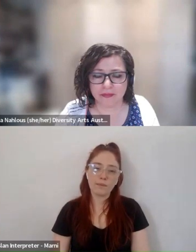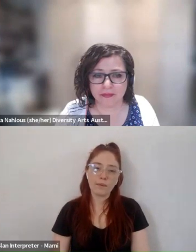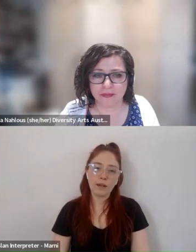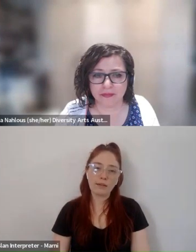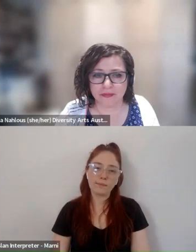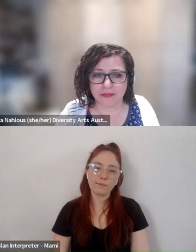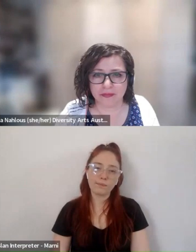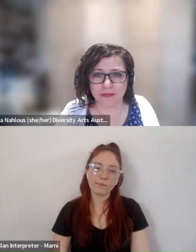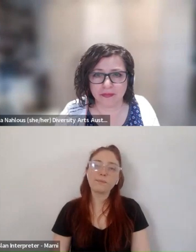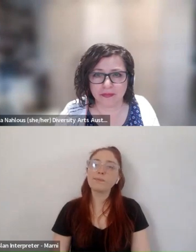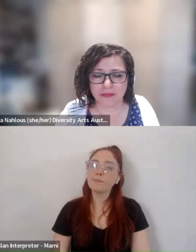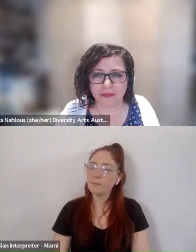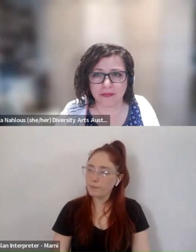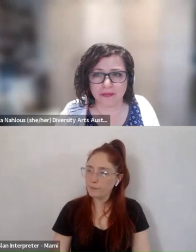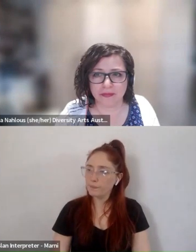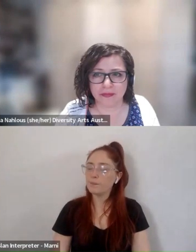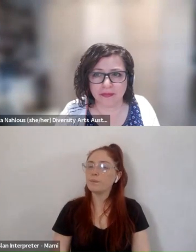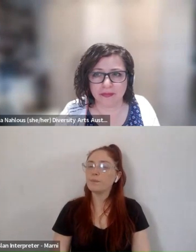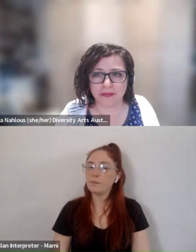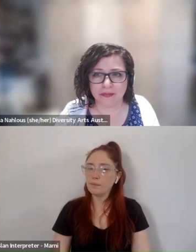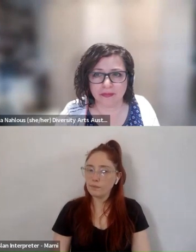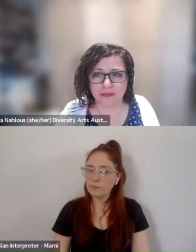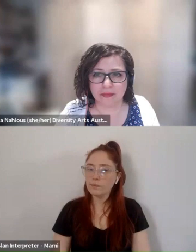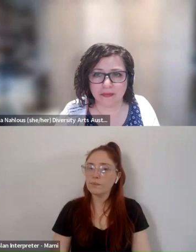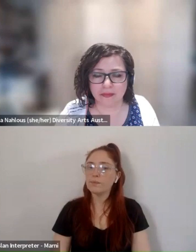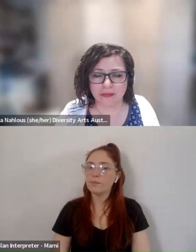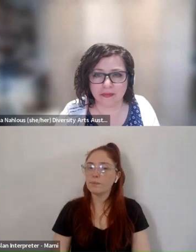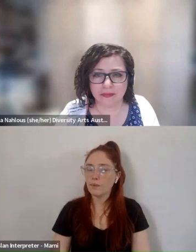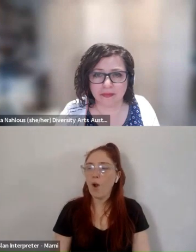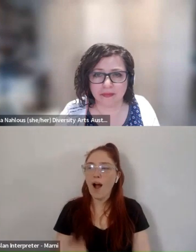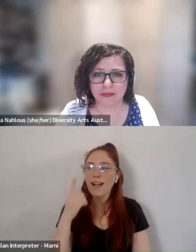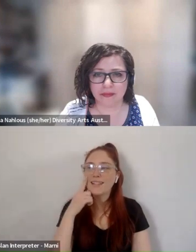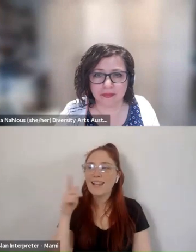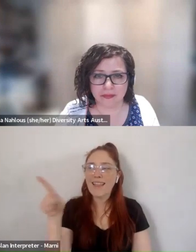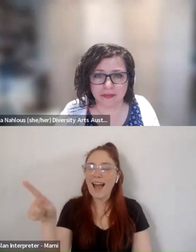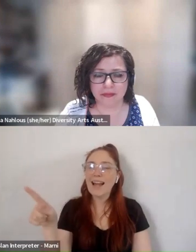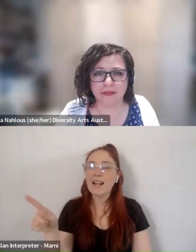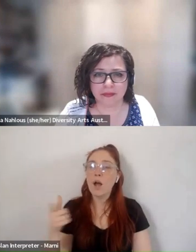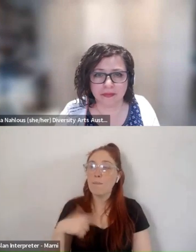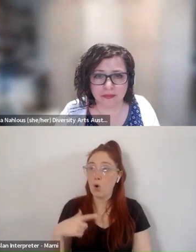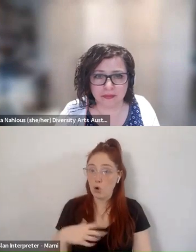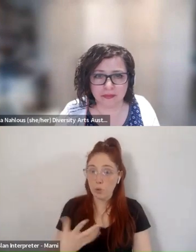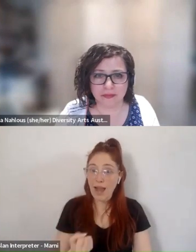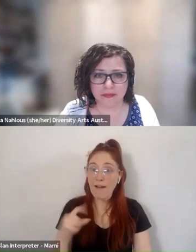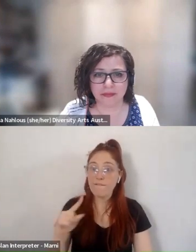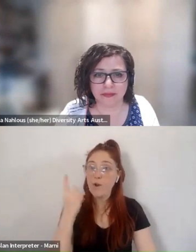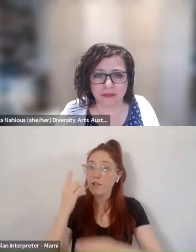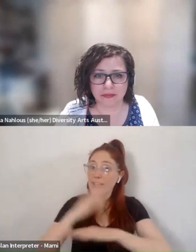have, we definitely have First Nations recruitment agencies, but it's recruitment